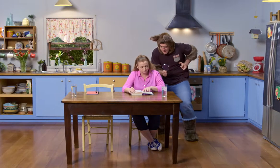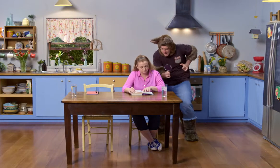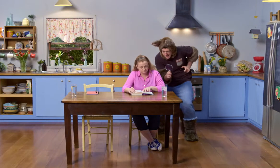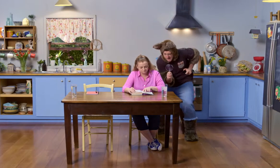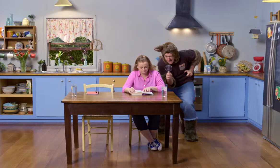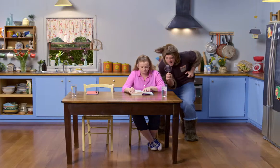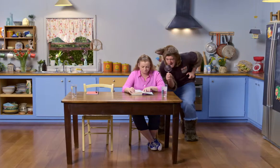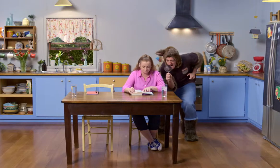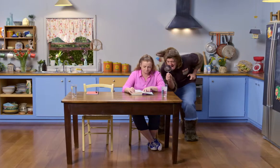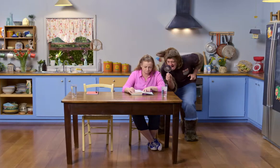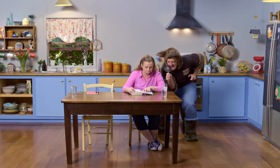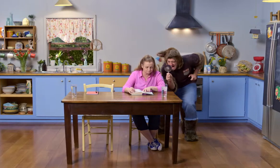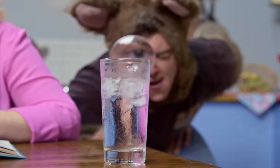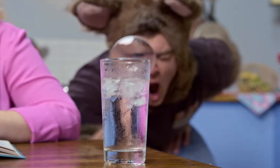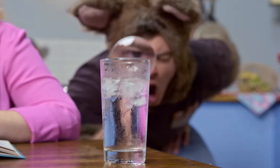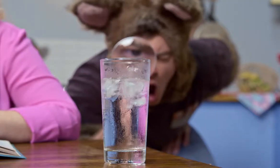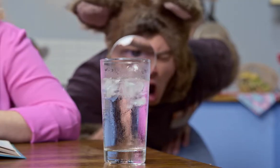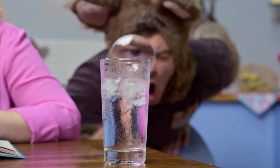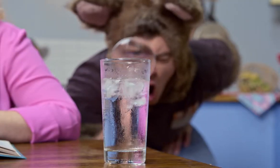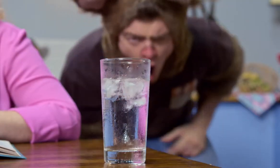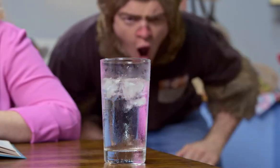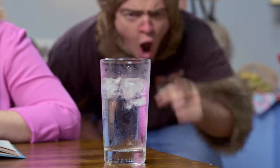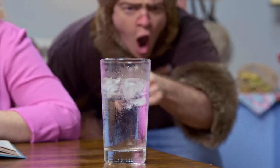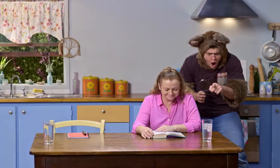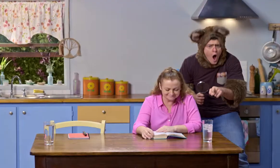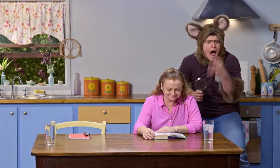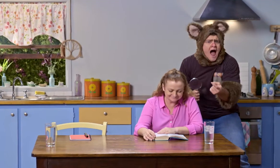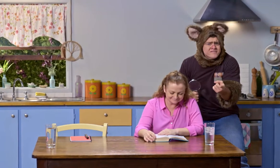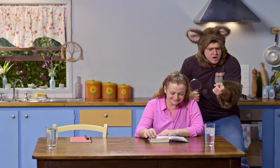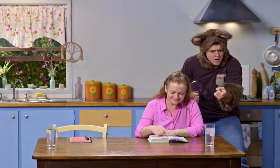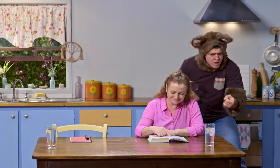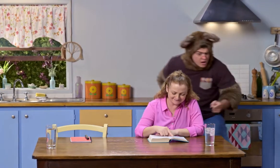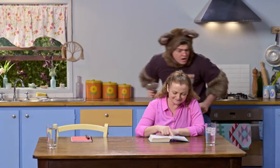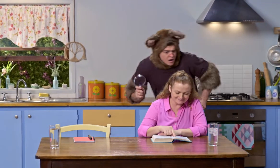Hmm. Look! She has ice!